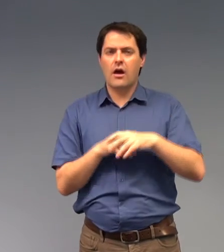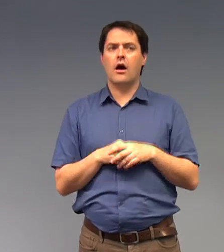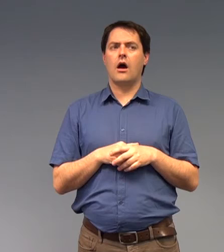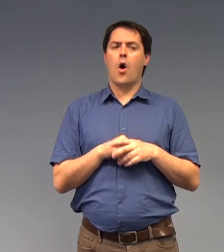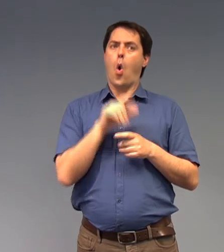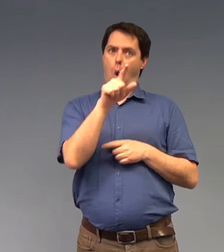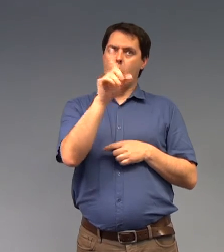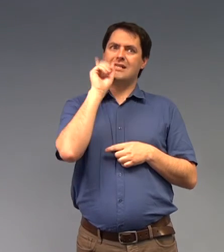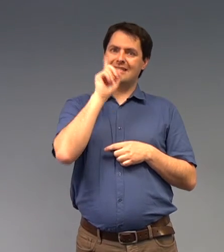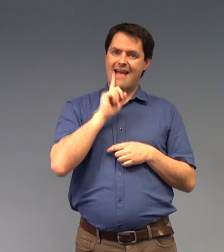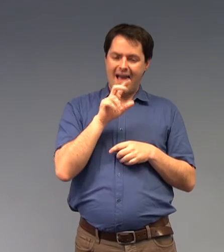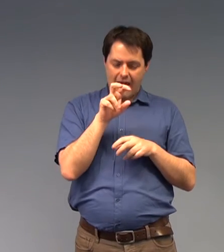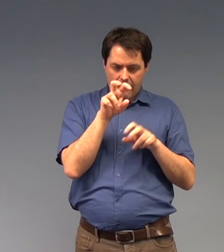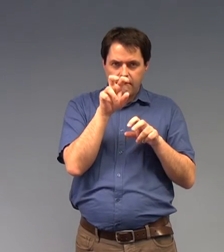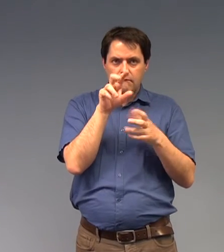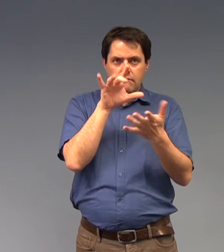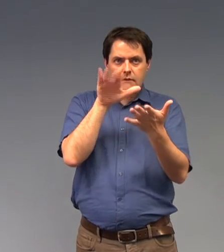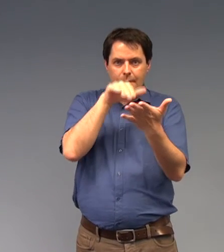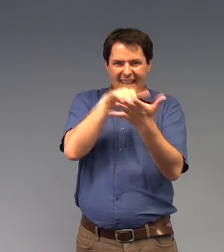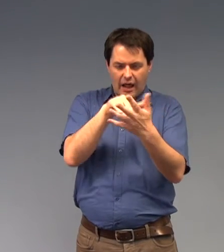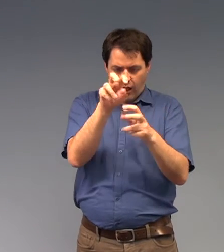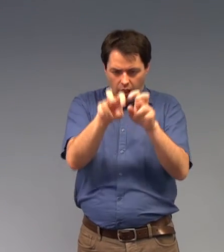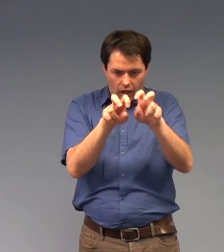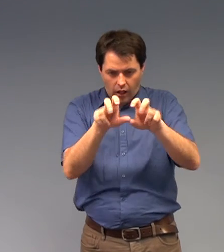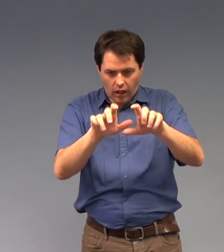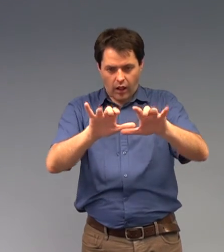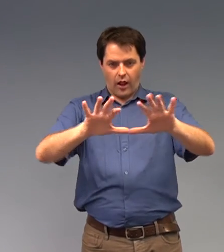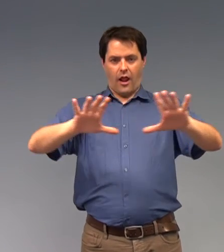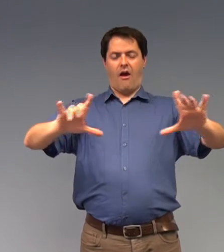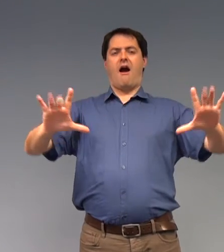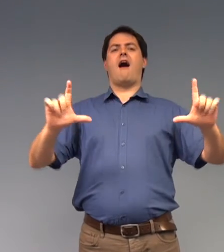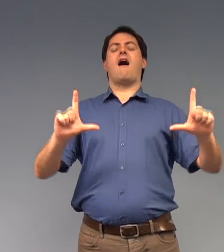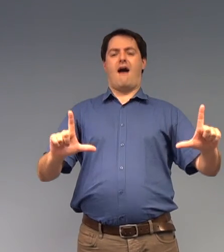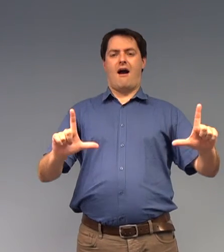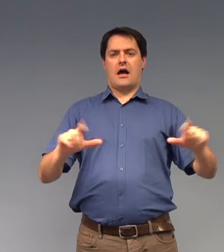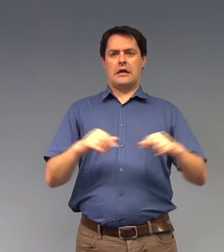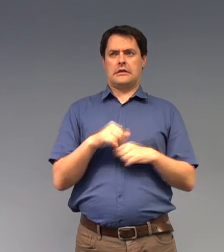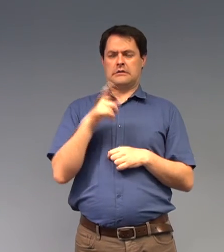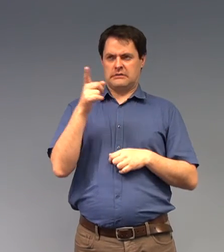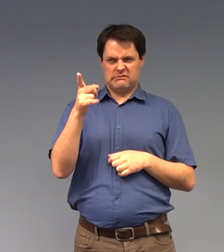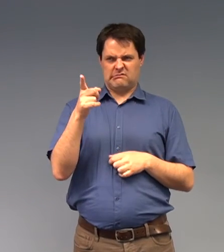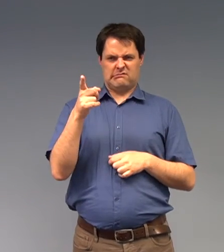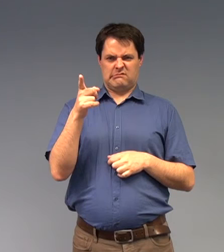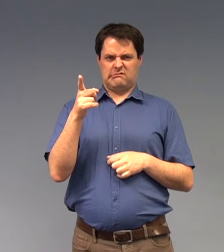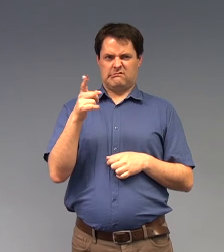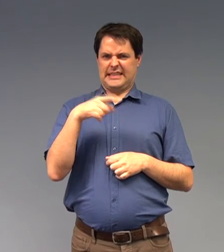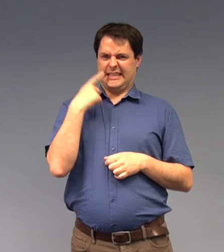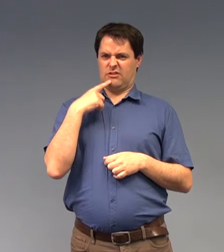When they watched the Deaf person working, they got the center of the puzzle